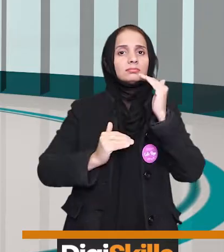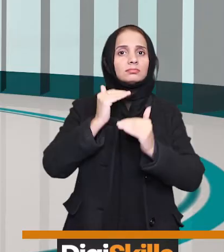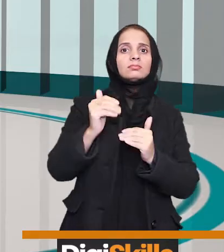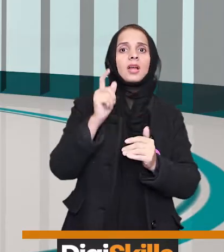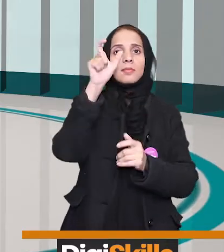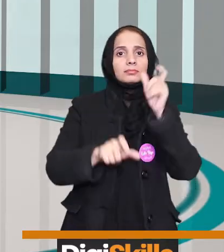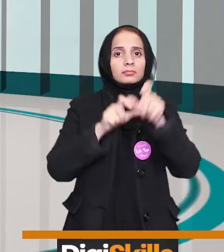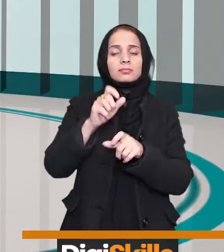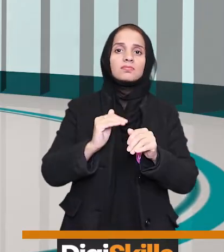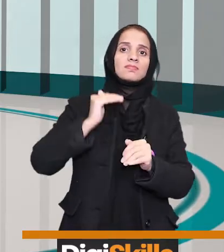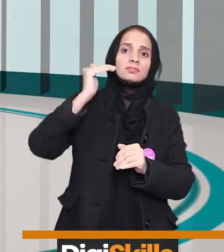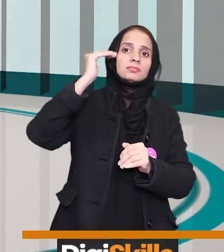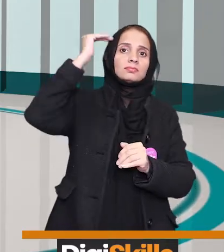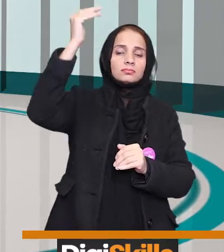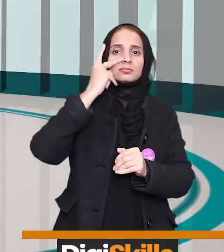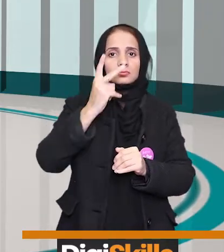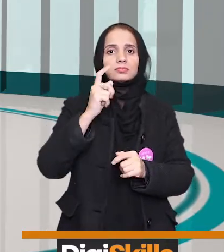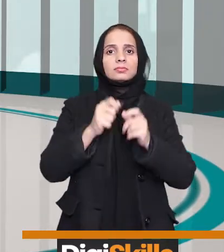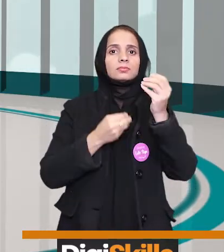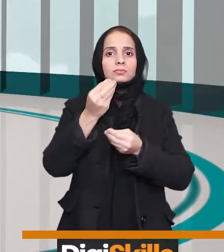promoting themselves as a service provide.